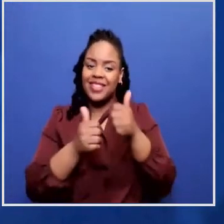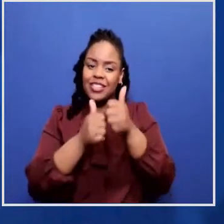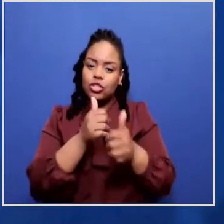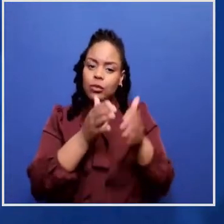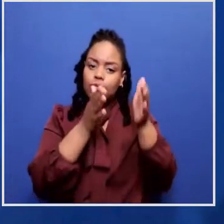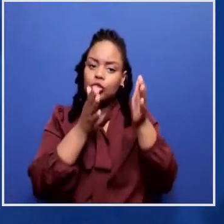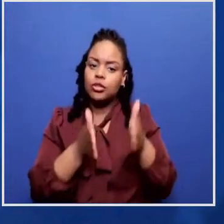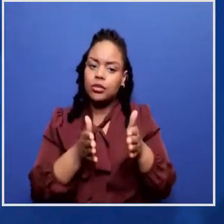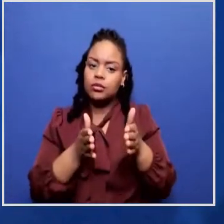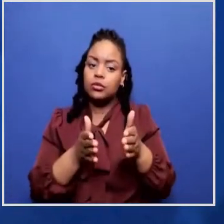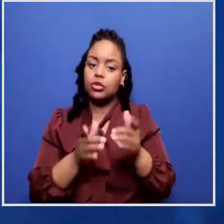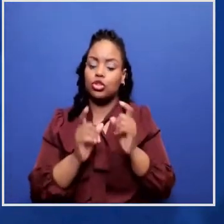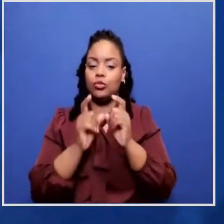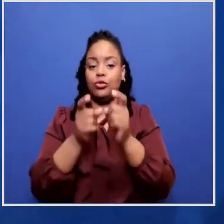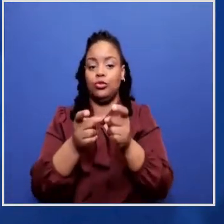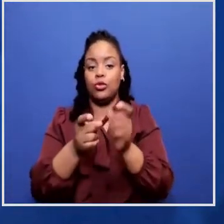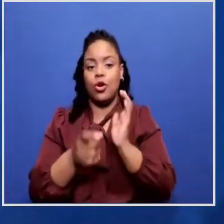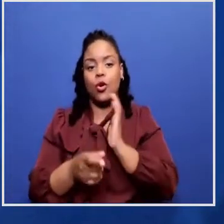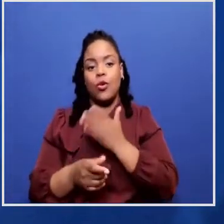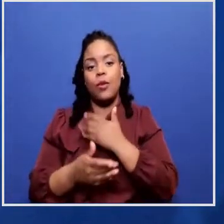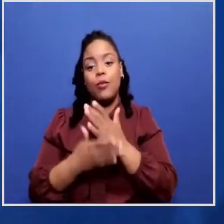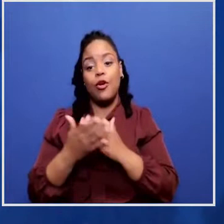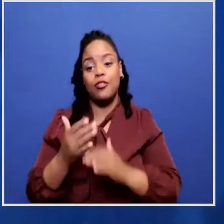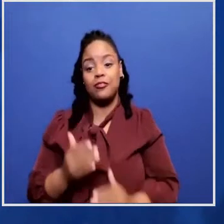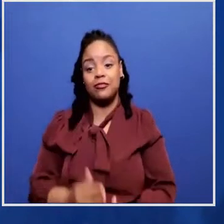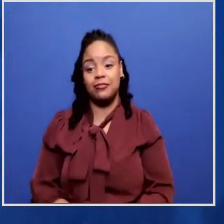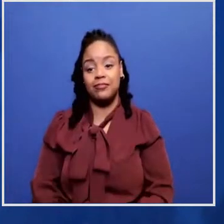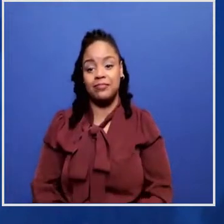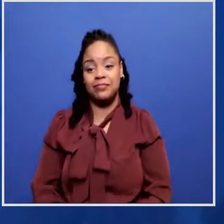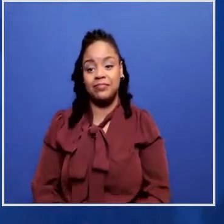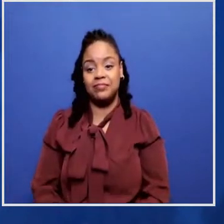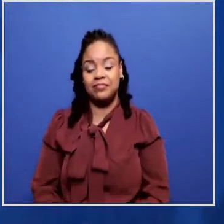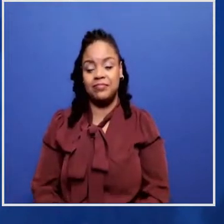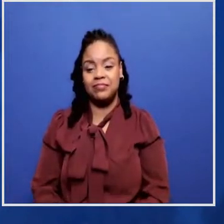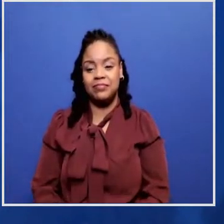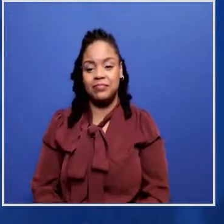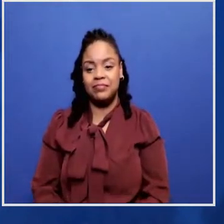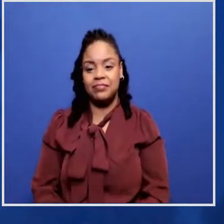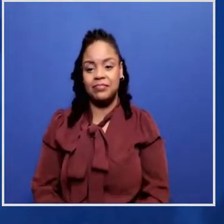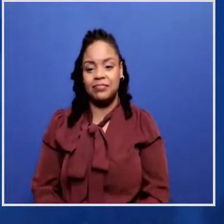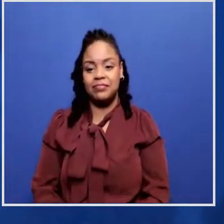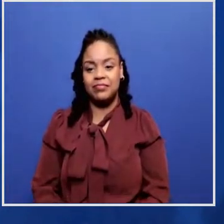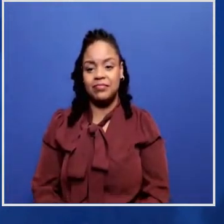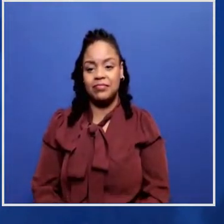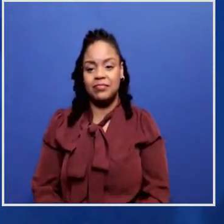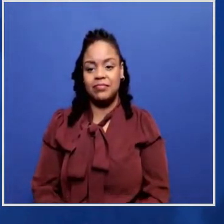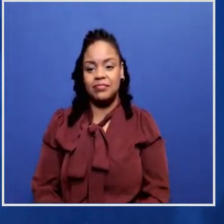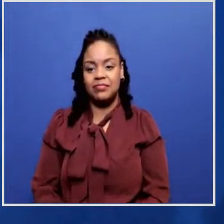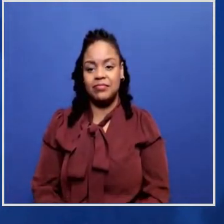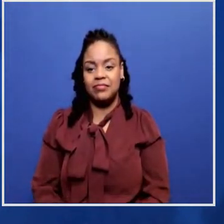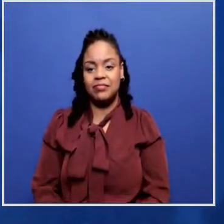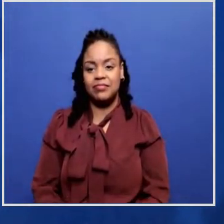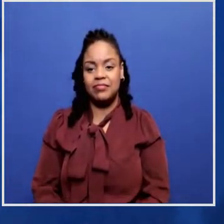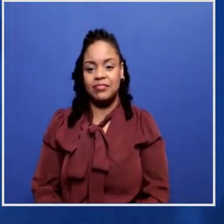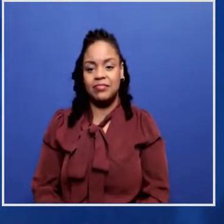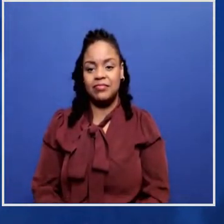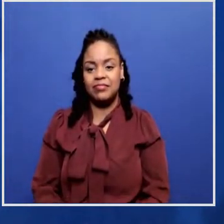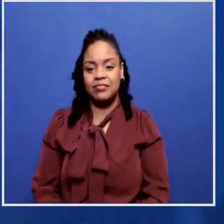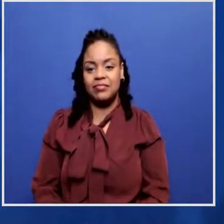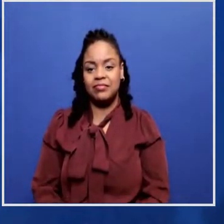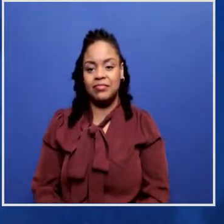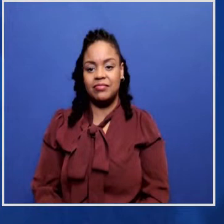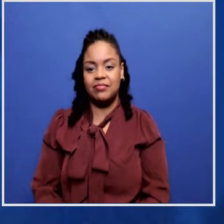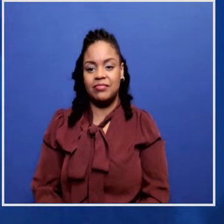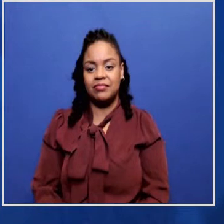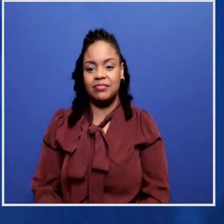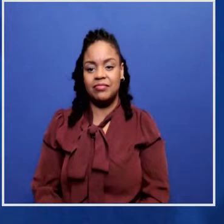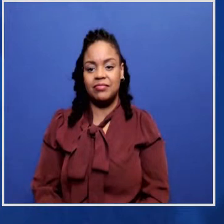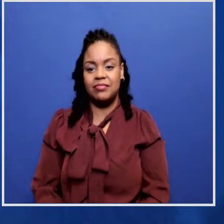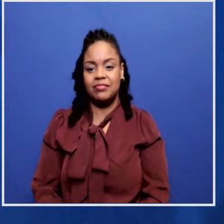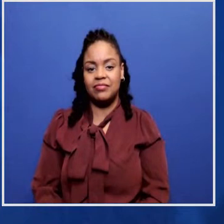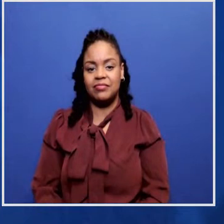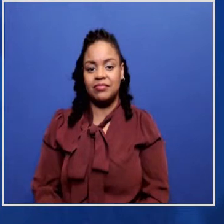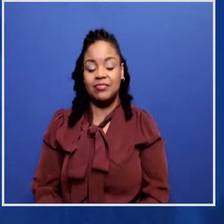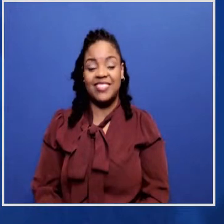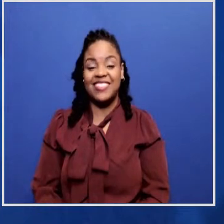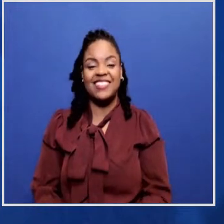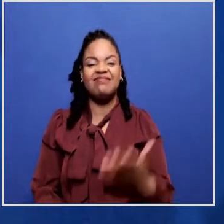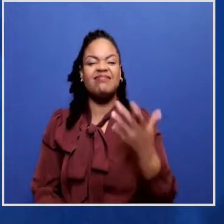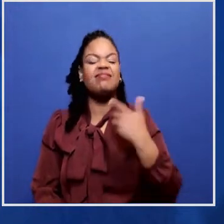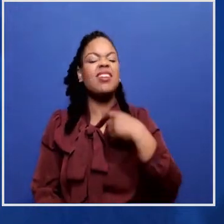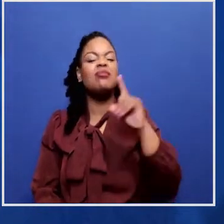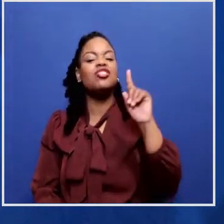THIS MOMENT WILL REQUIRE EACH